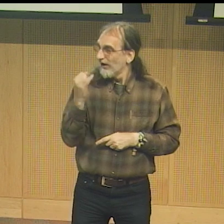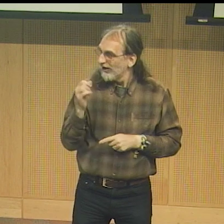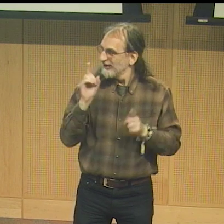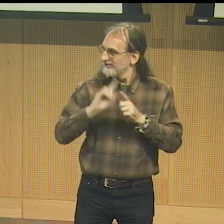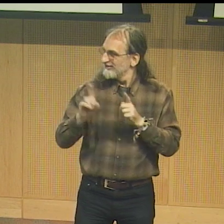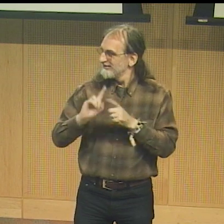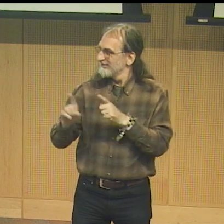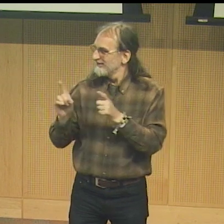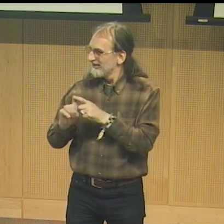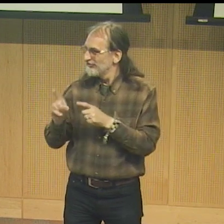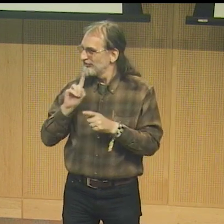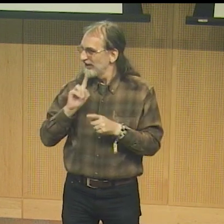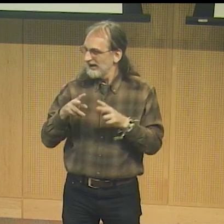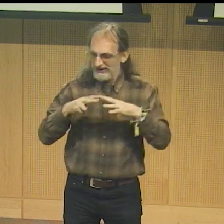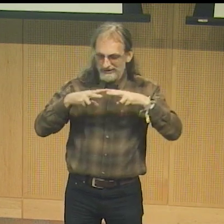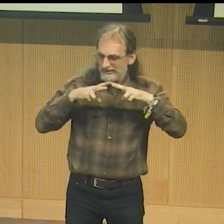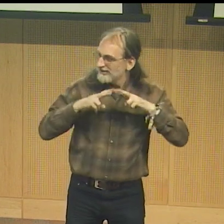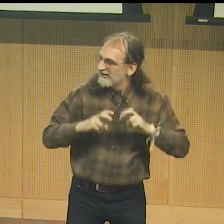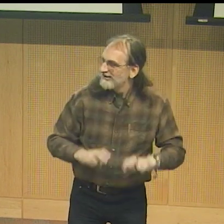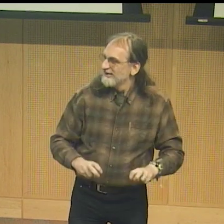the analysis of it on a deeper level.